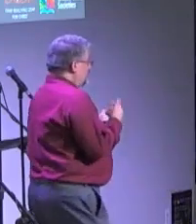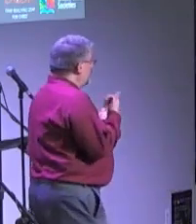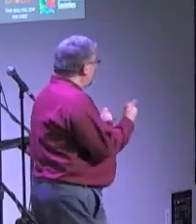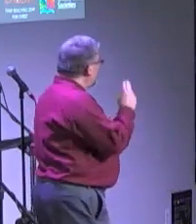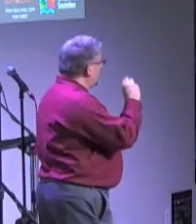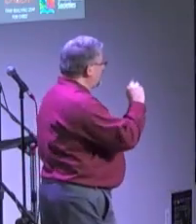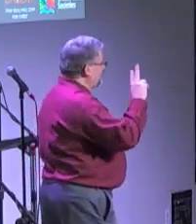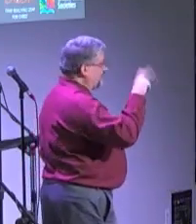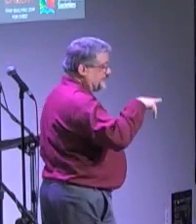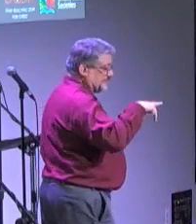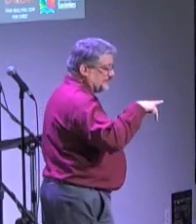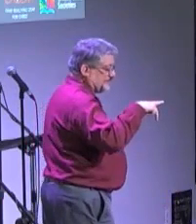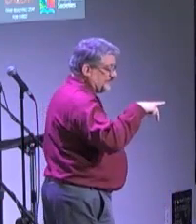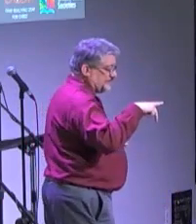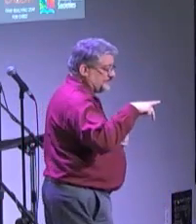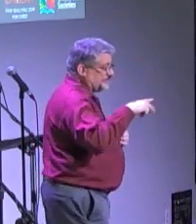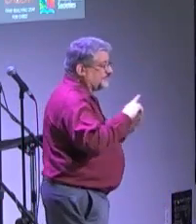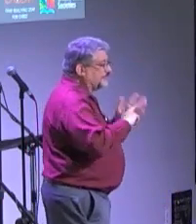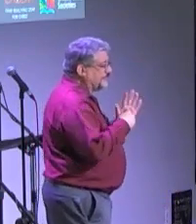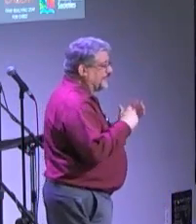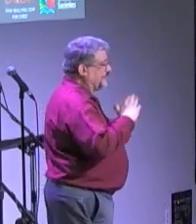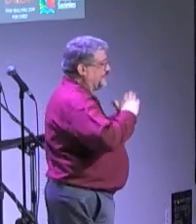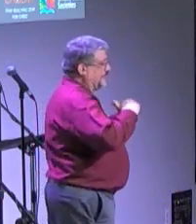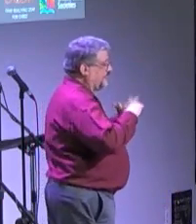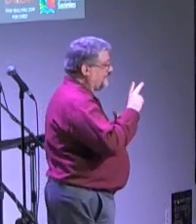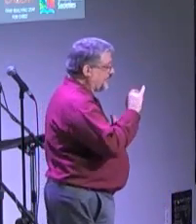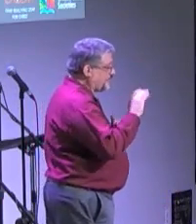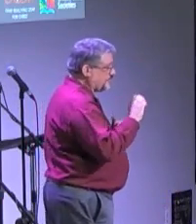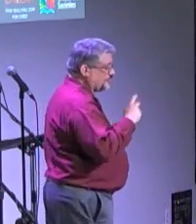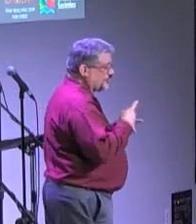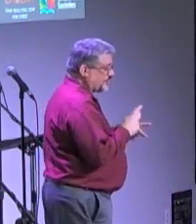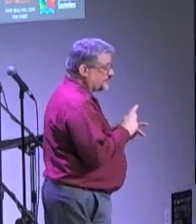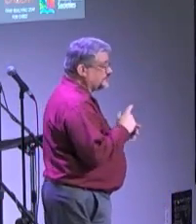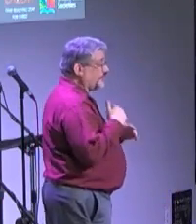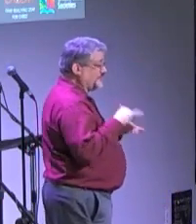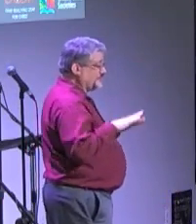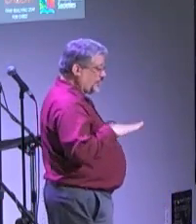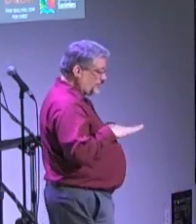Stuart is replying and saying, right now what we have is an MVP, just the minimum viable product at this point.